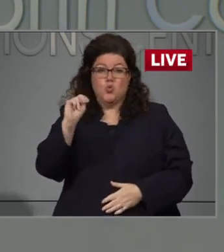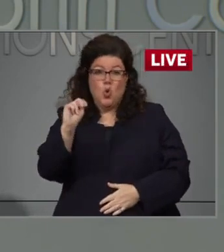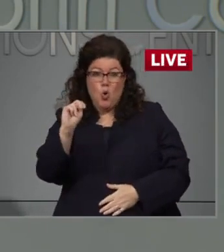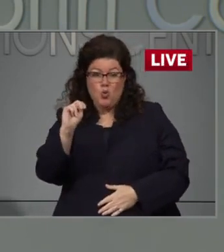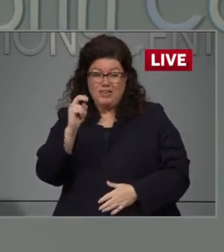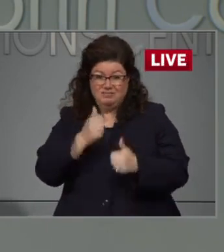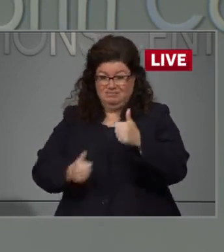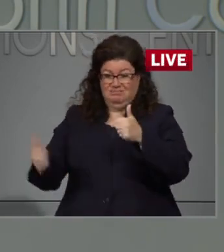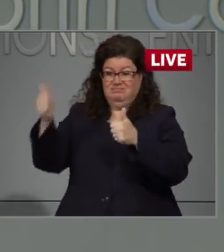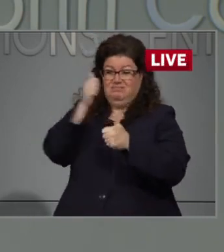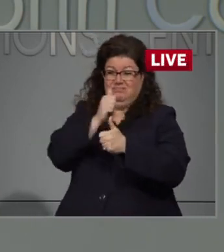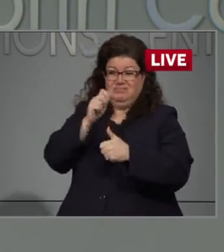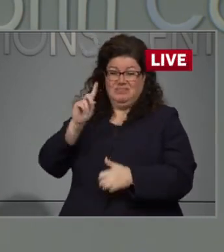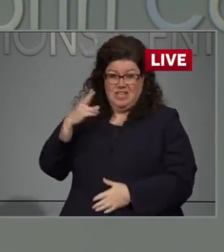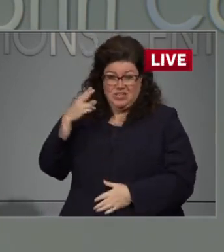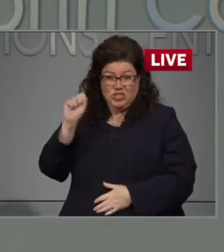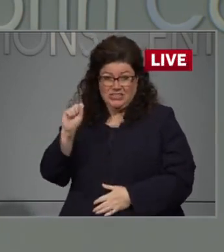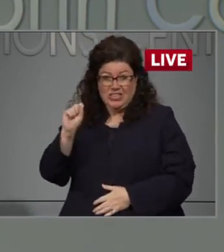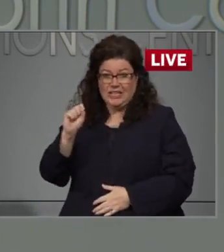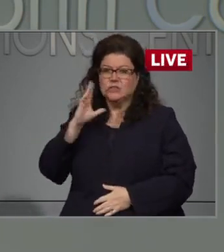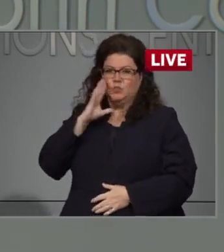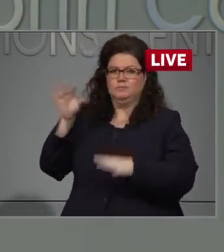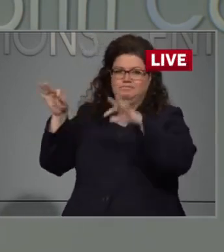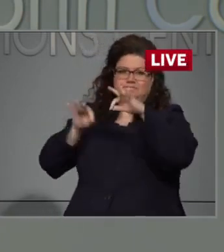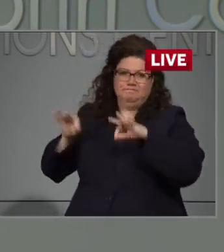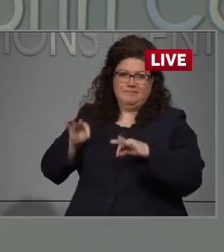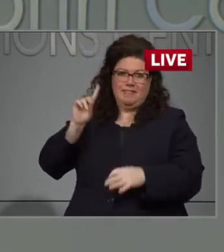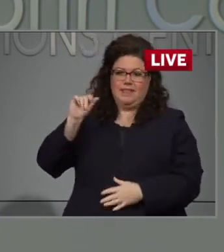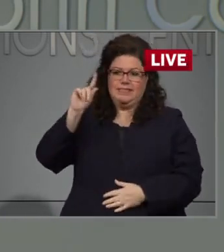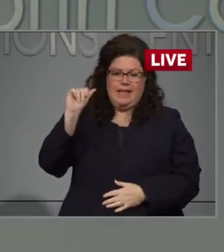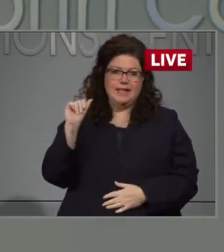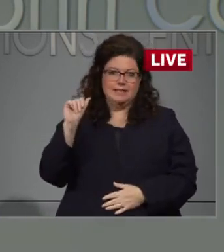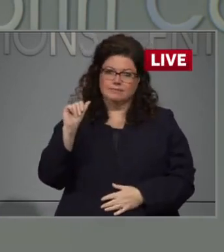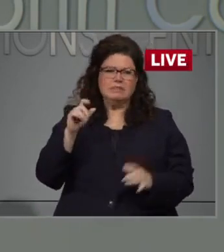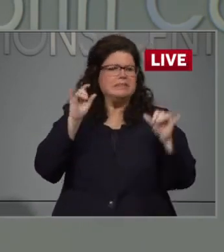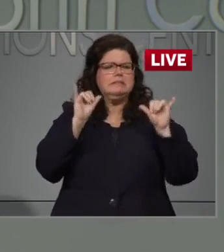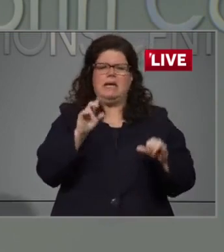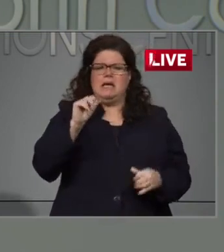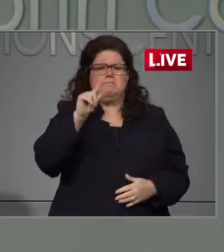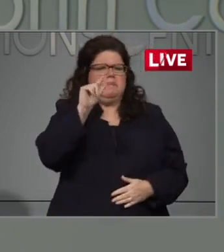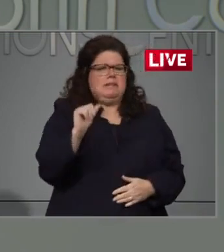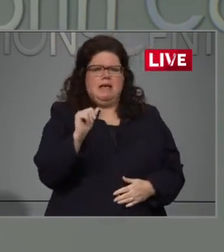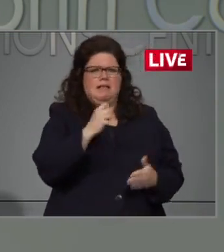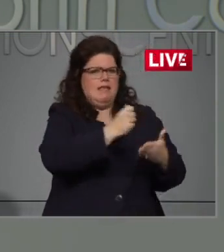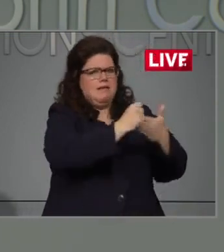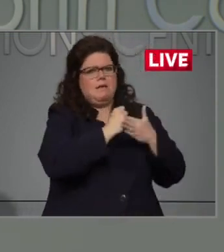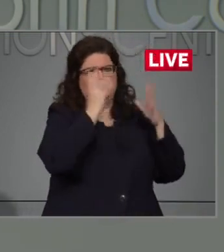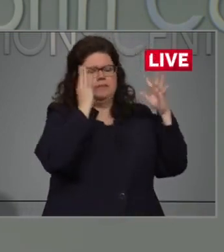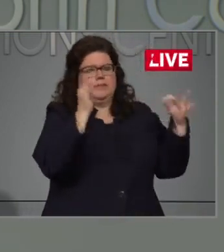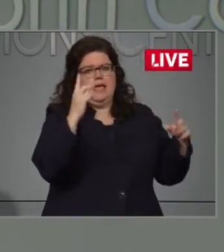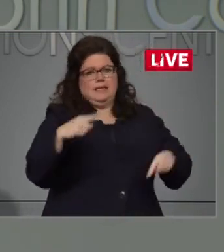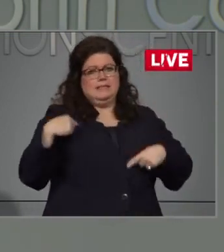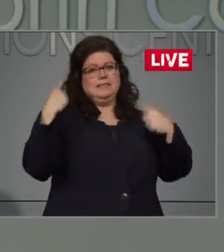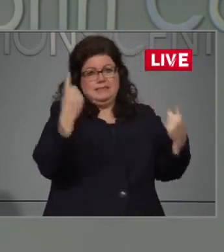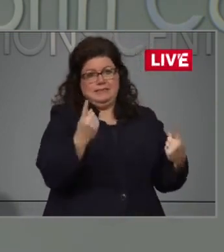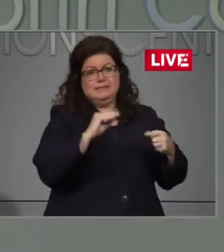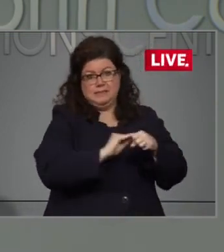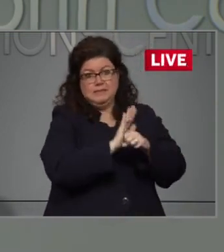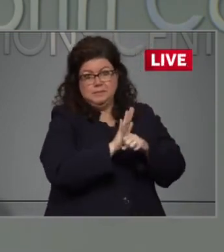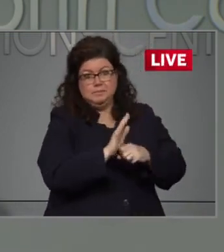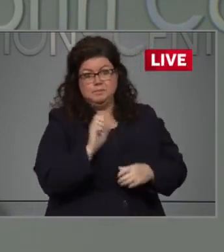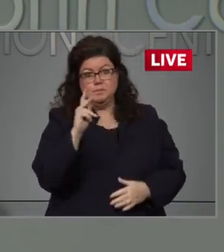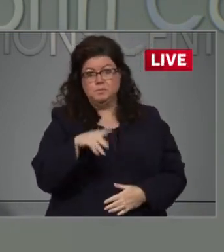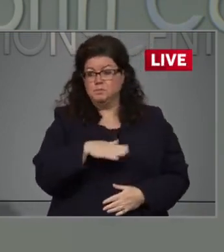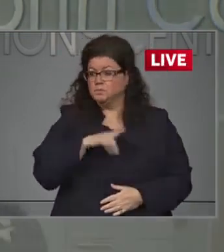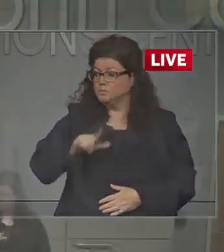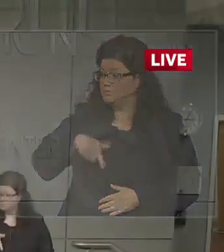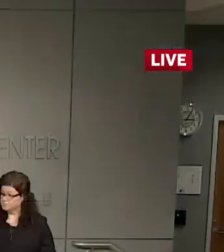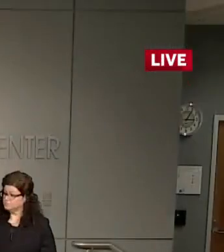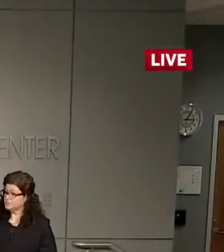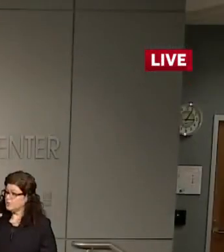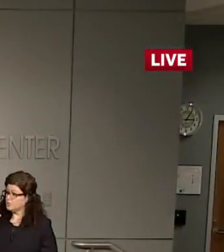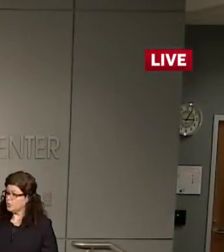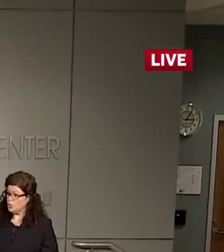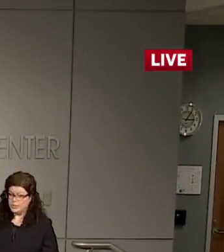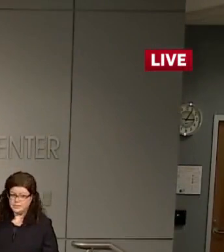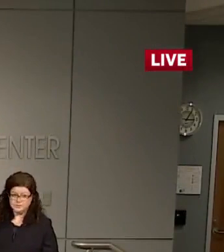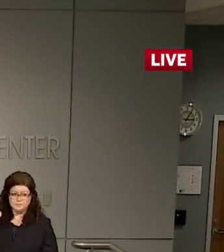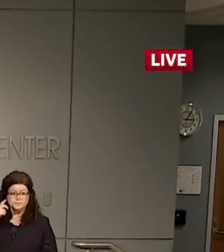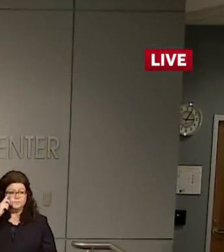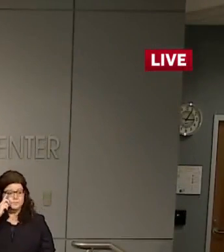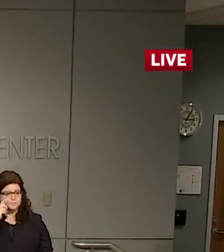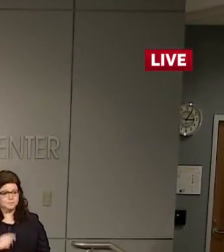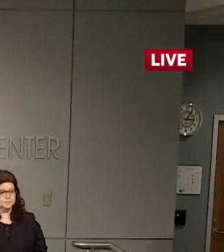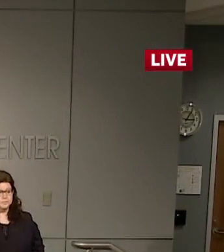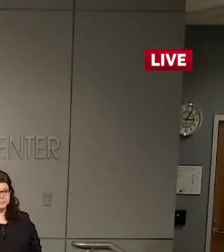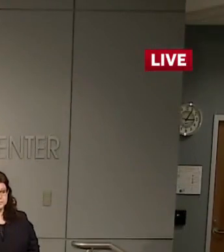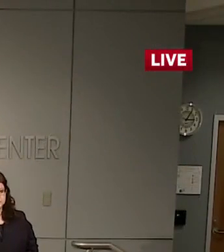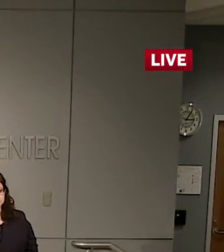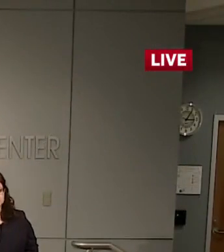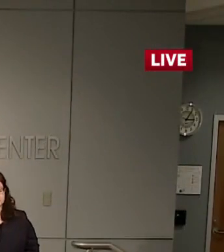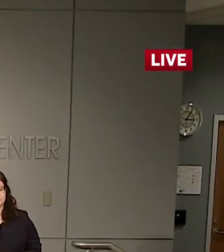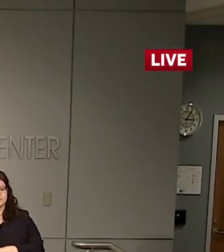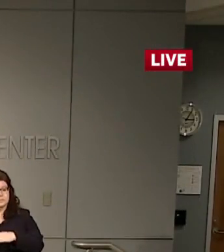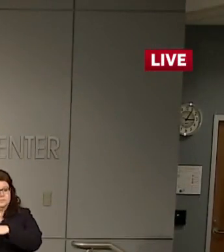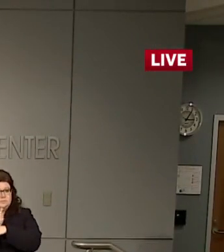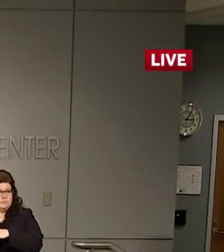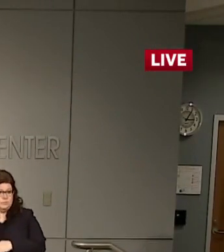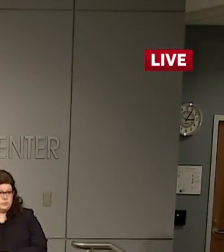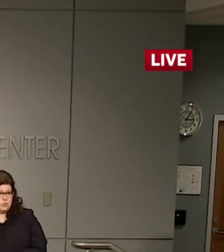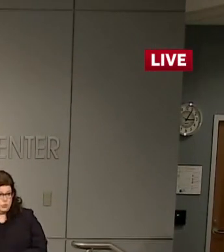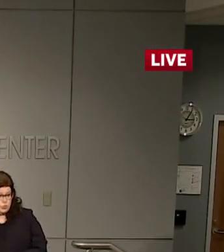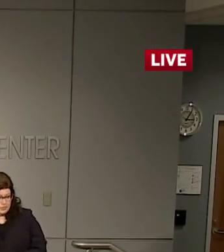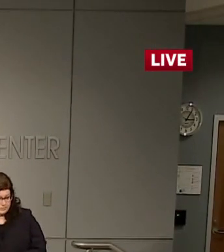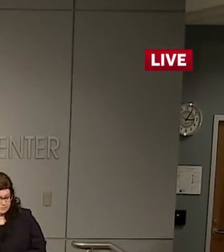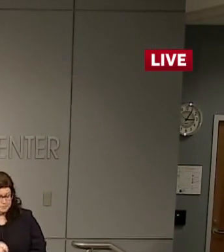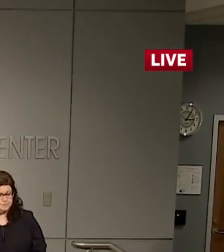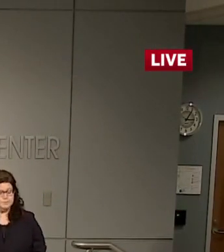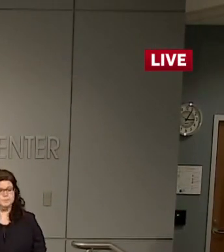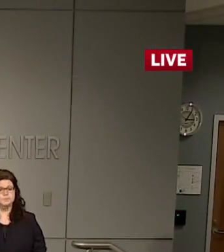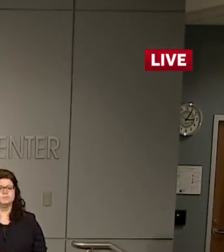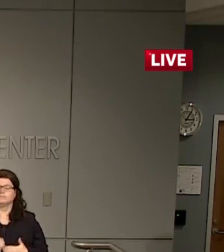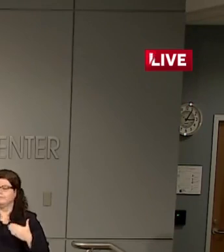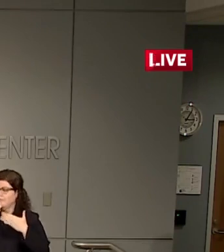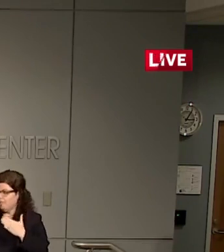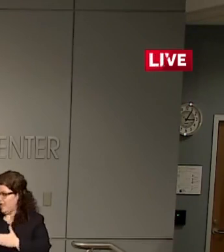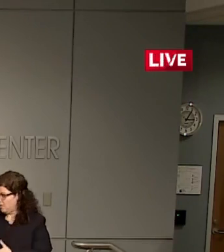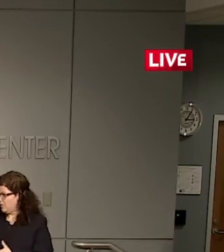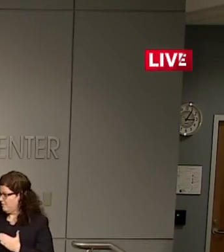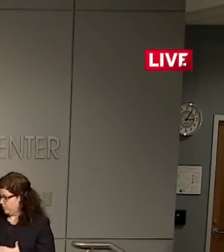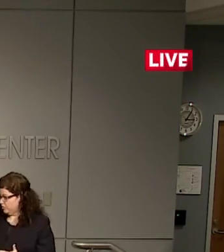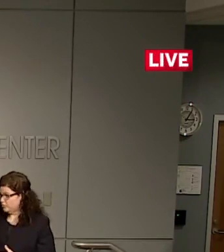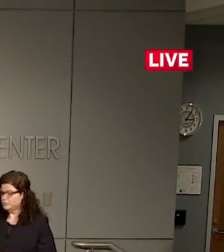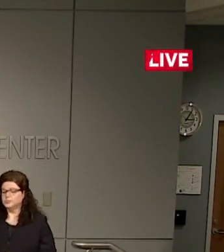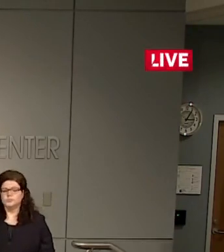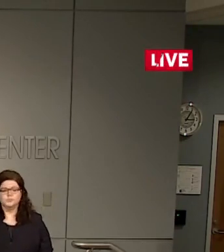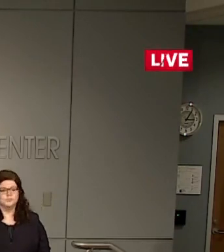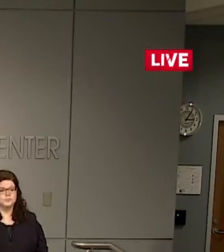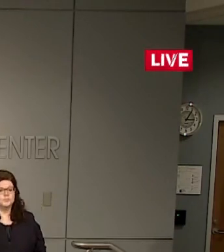DR. MANDY COHEN OUR SECRETARY OF THE DEPARTMENT OF HEALTH AND HUMAN SERVICES TO WALK US THROUGH THE SAME DATA THAT HAS BEEN DRIVING OUR DECISION MAKING IN THIS PANDEMIC, DR. COHEN.